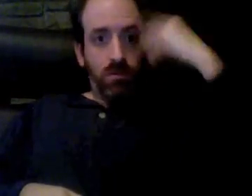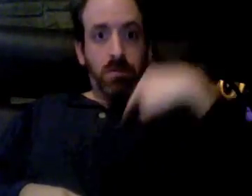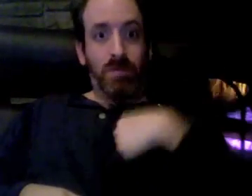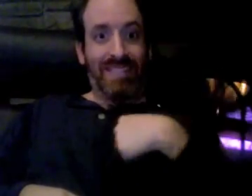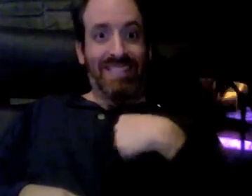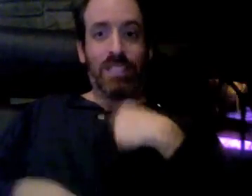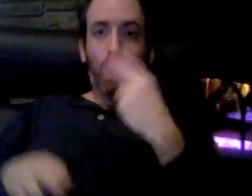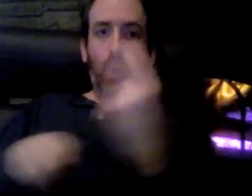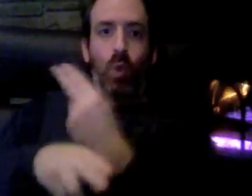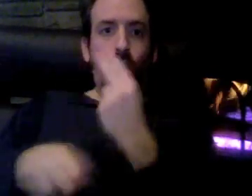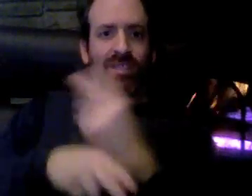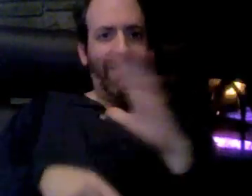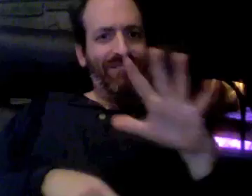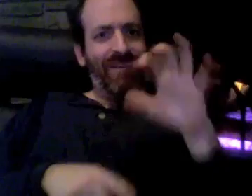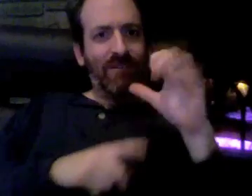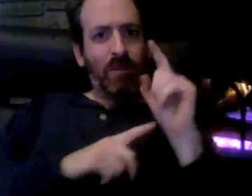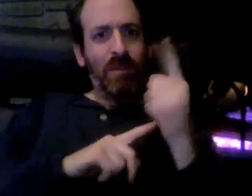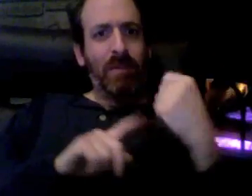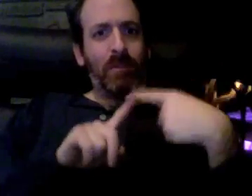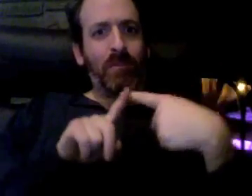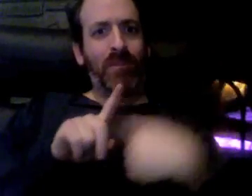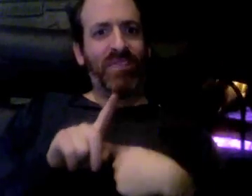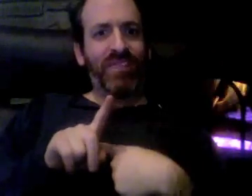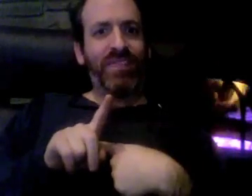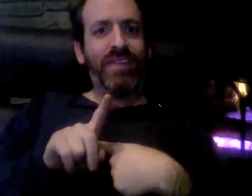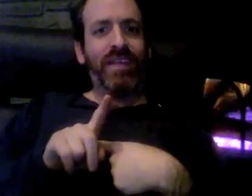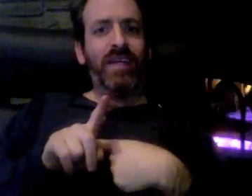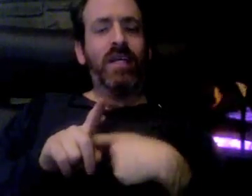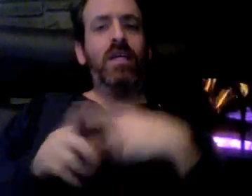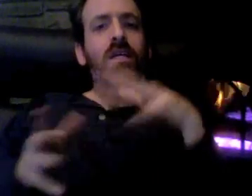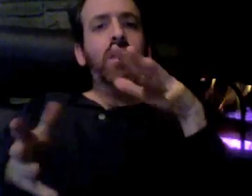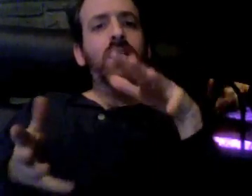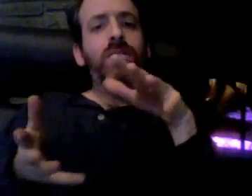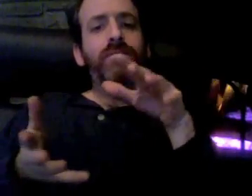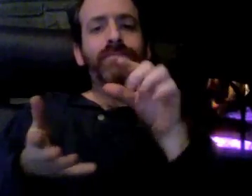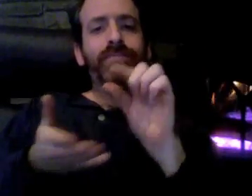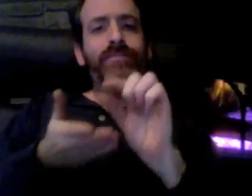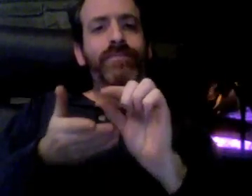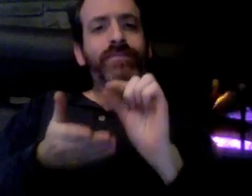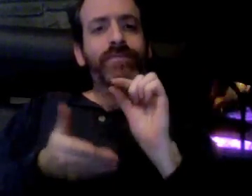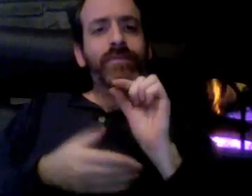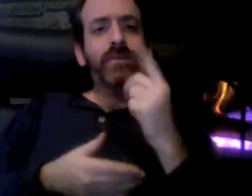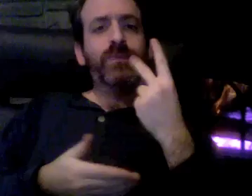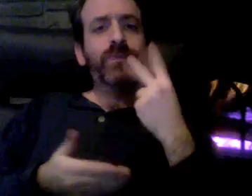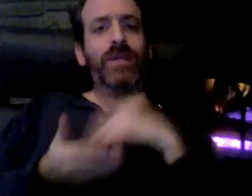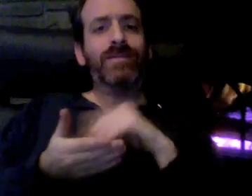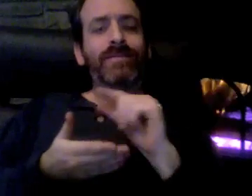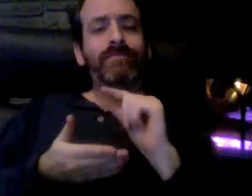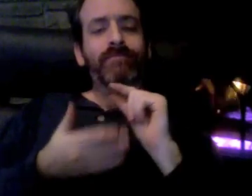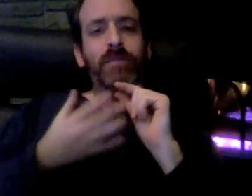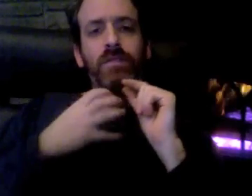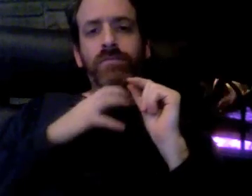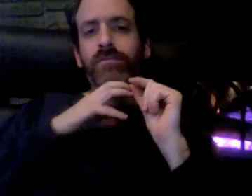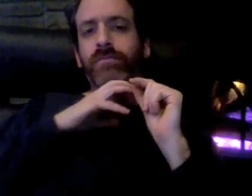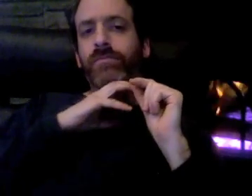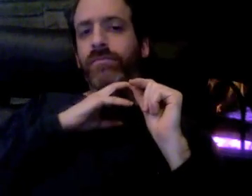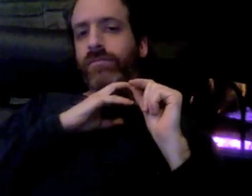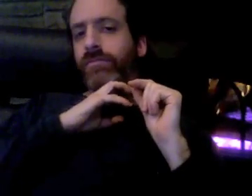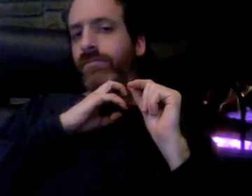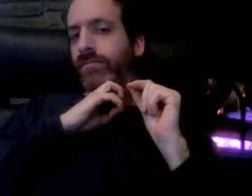While they dread in providing the service to people like me who really use their service. They would be ending up eating the cost for the service rendered.